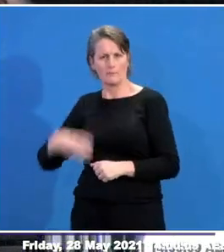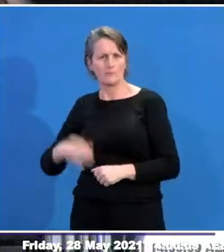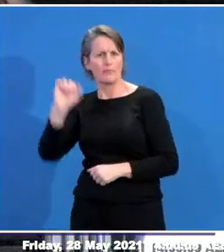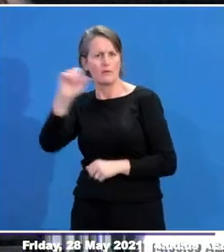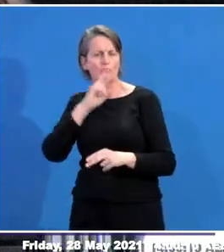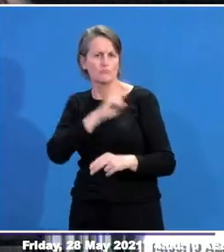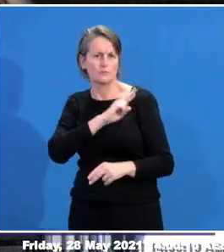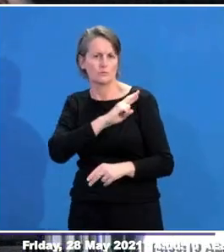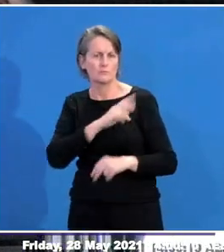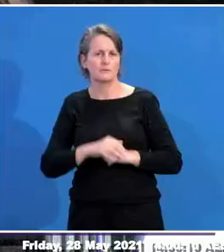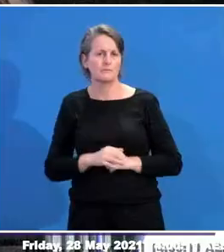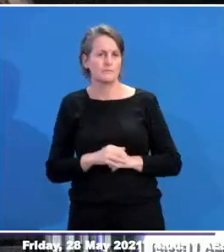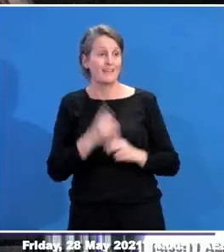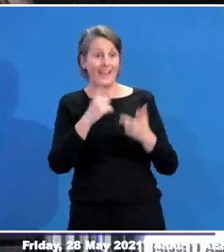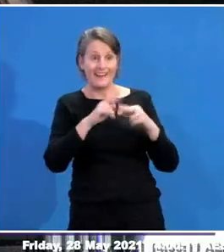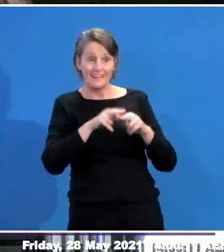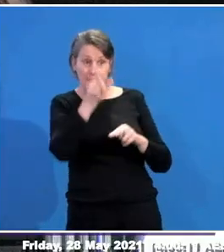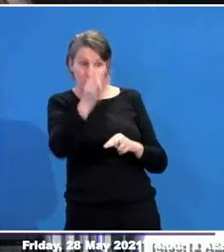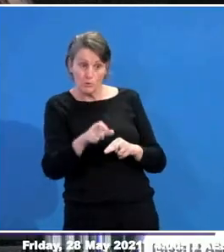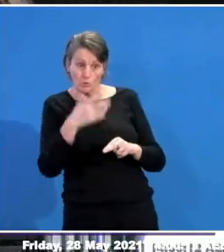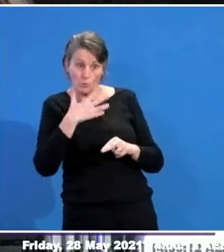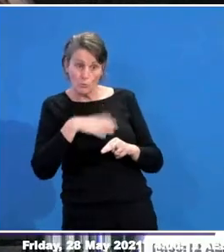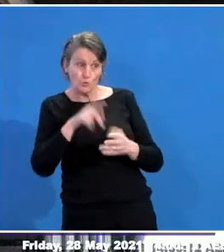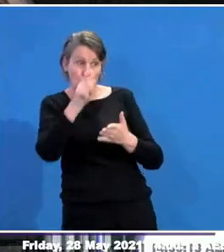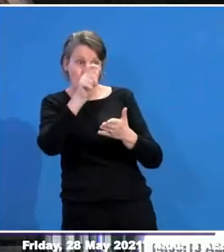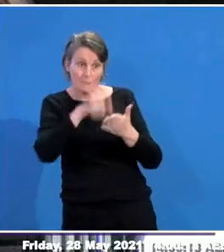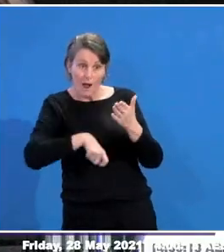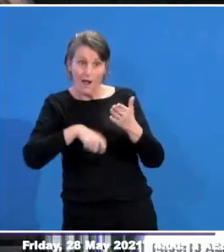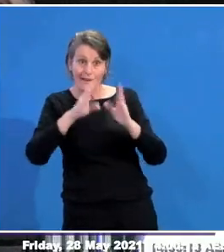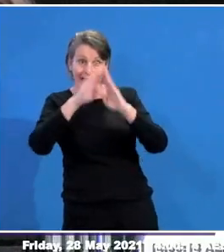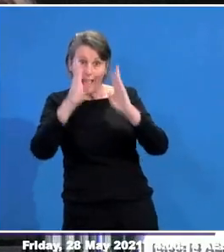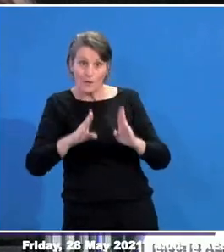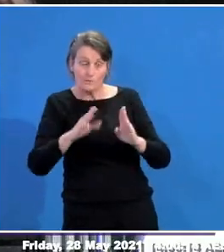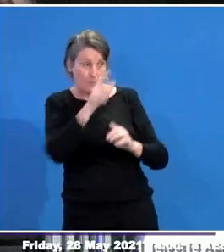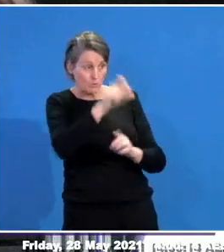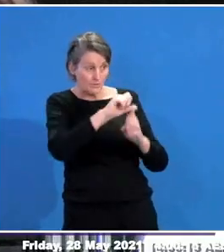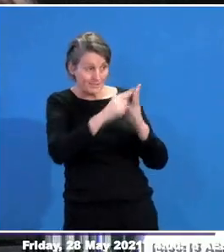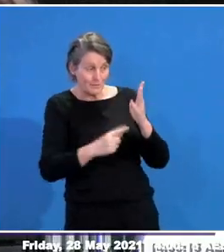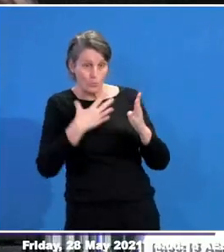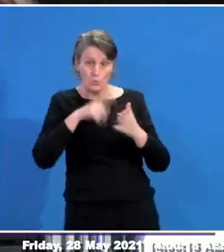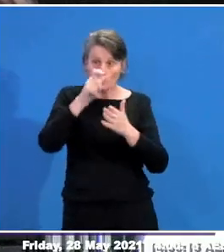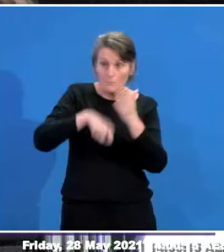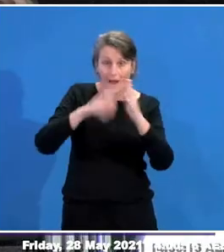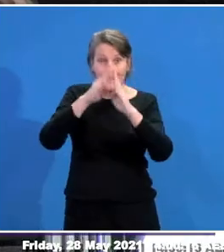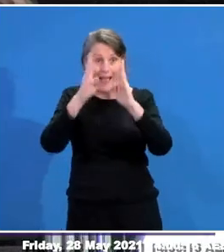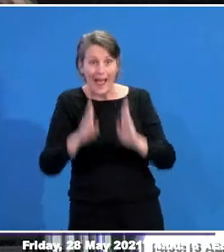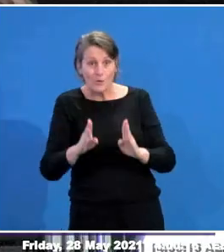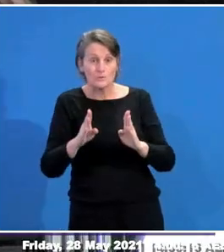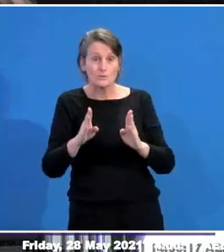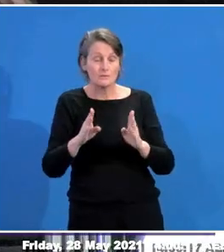disability to obtain housing if they can't source for stock themselves?